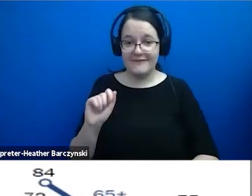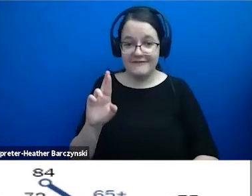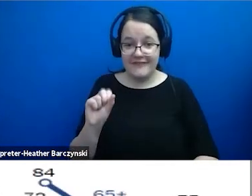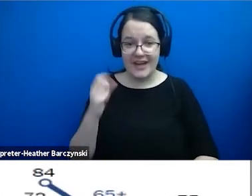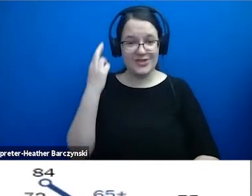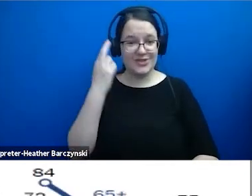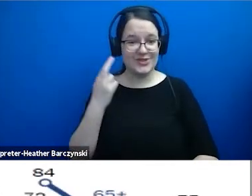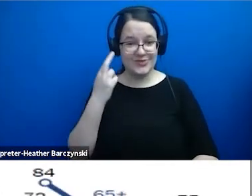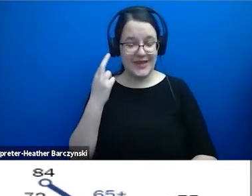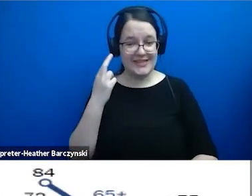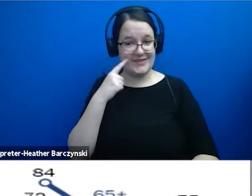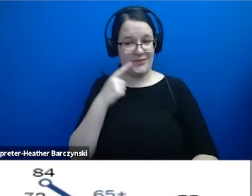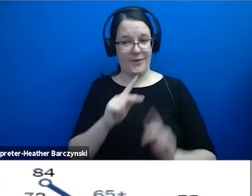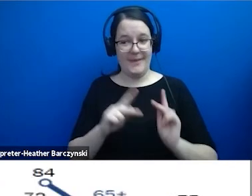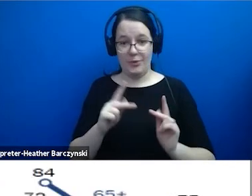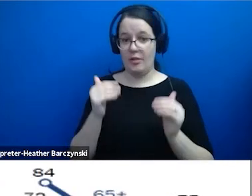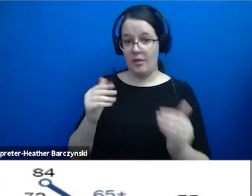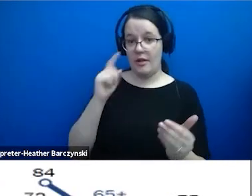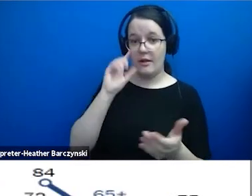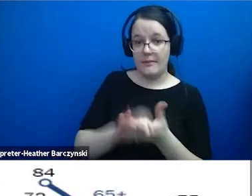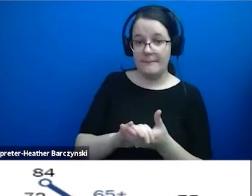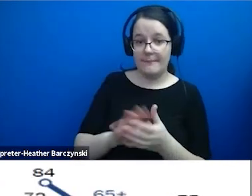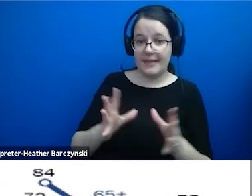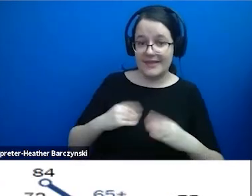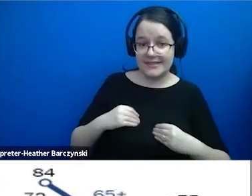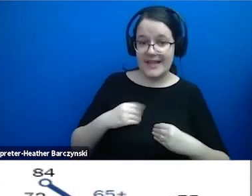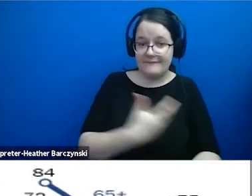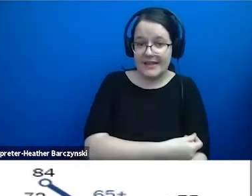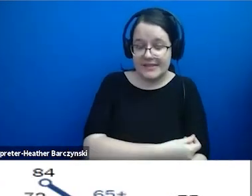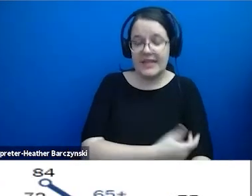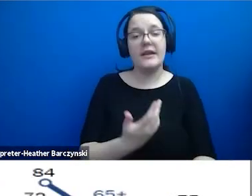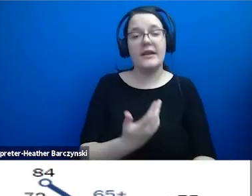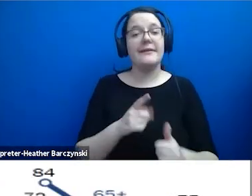accept the vaccine or they believe the vaccine is safe or not um gender race and ethnicity